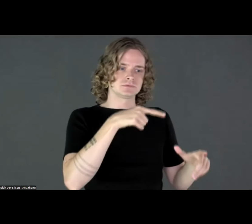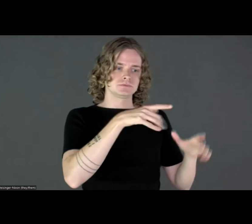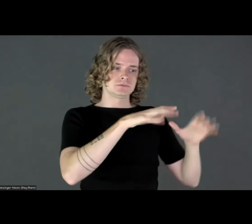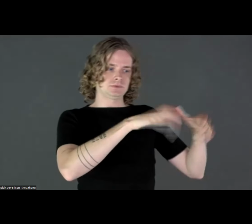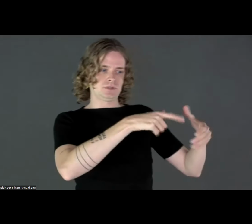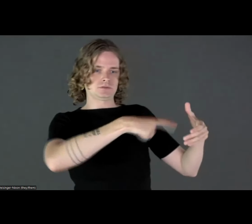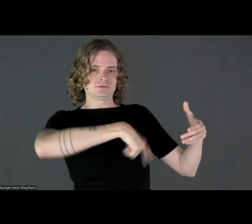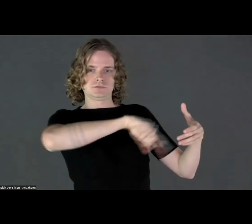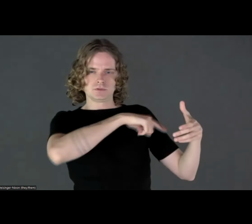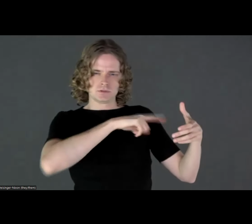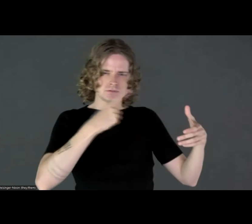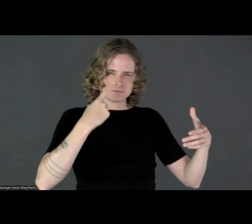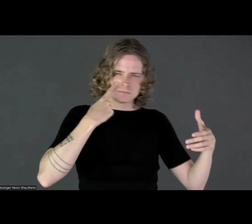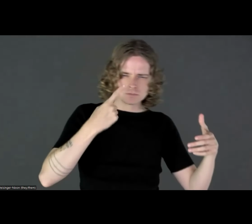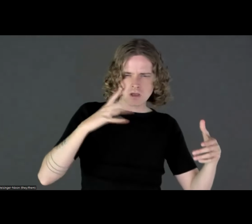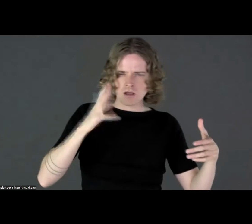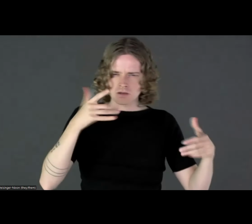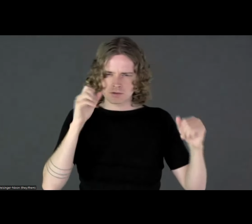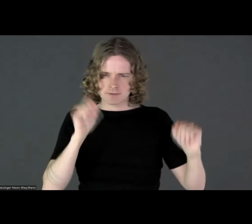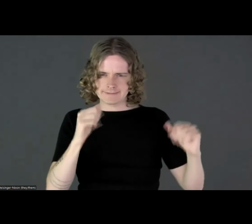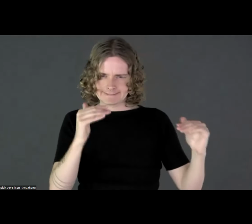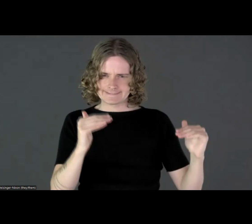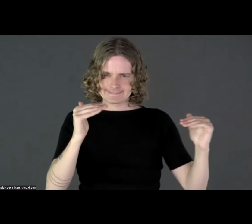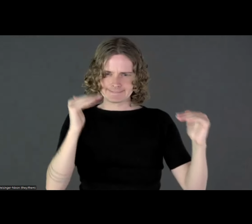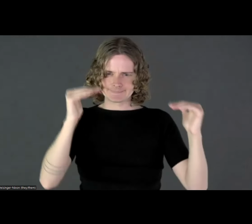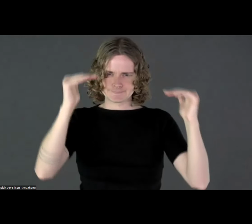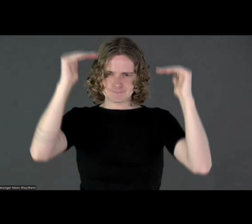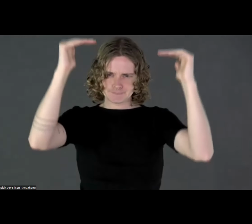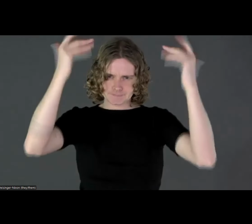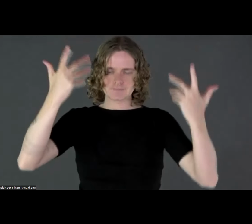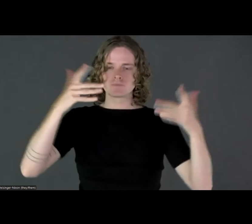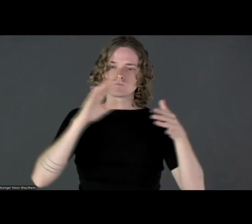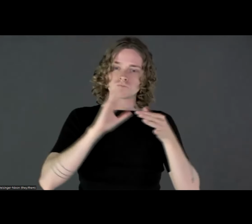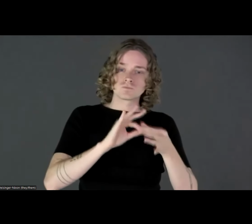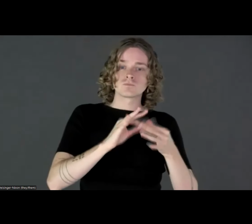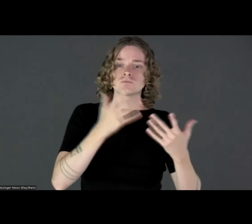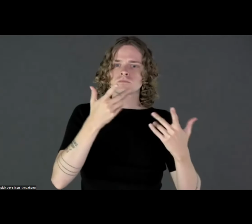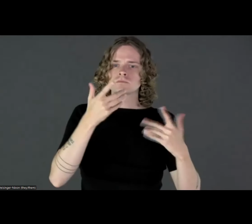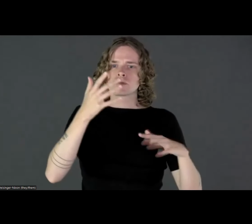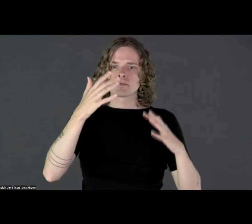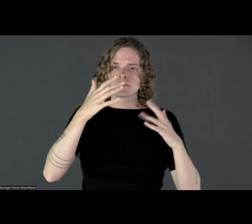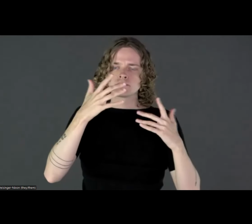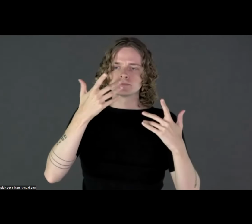at that technical expertise that exists to at least share information on how to access that.